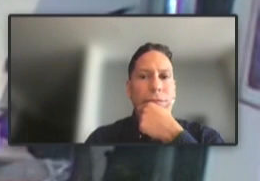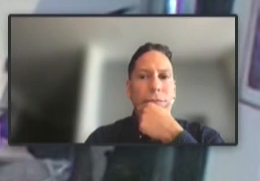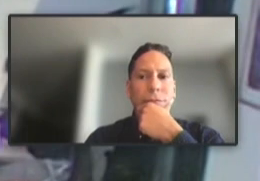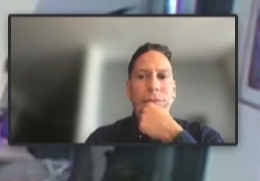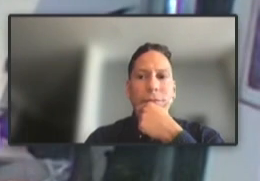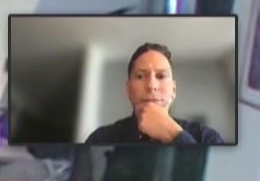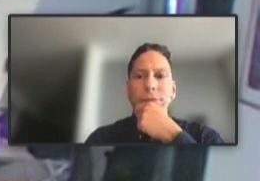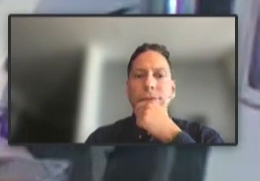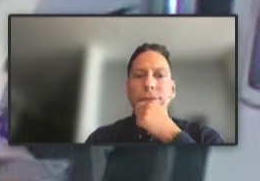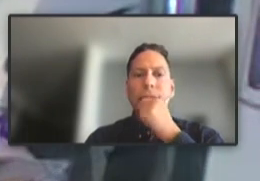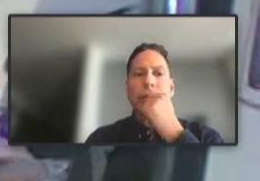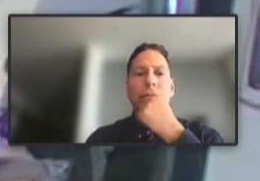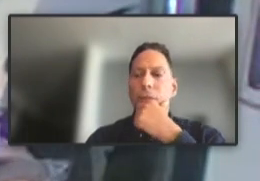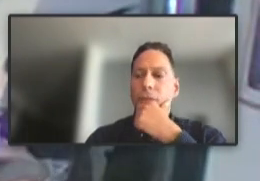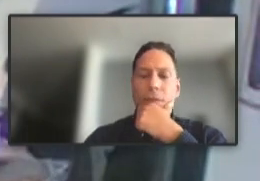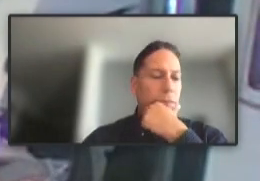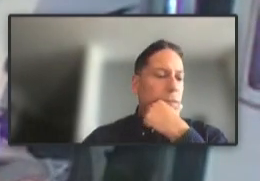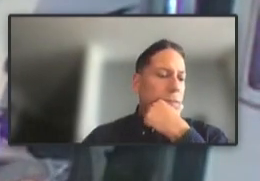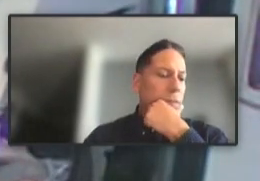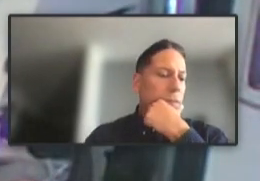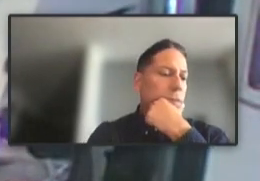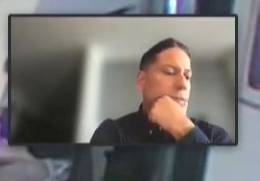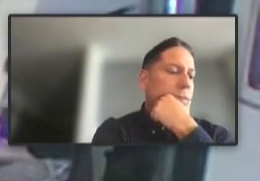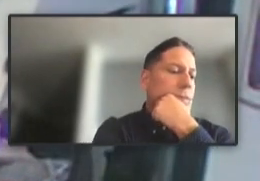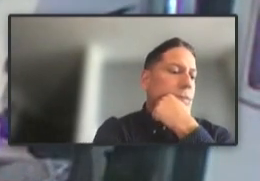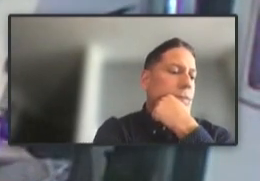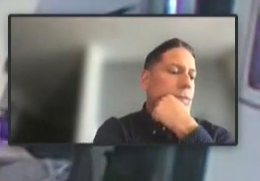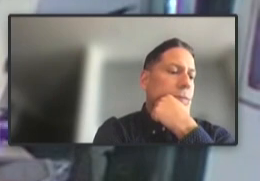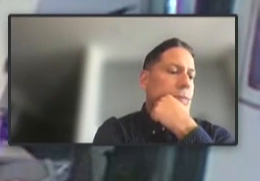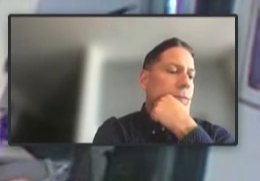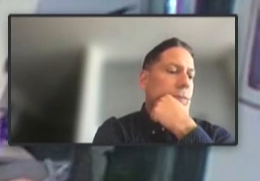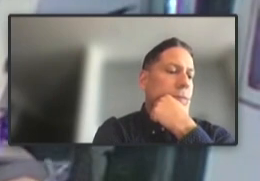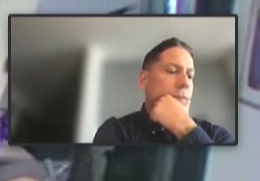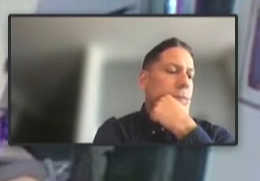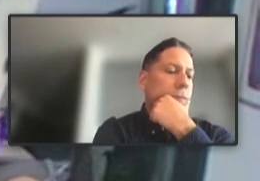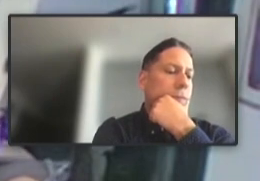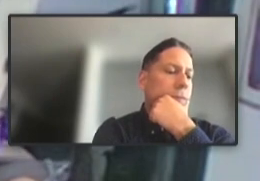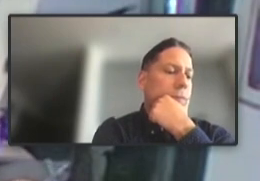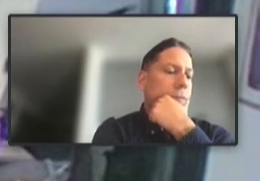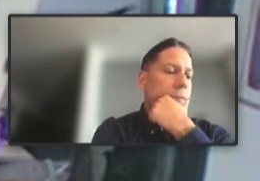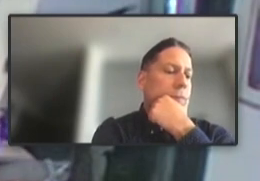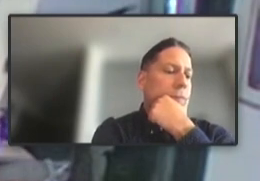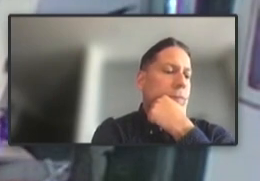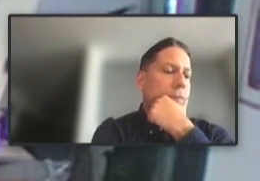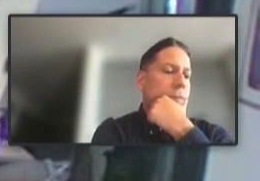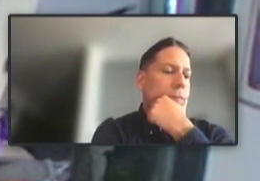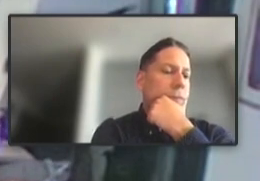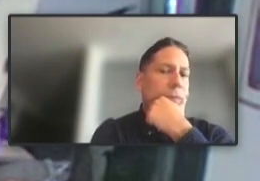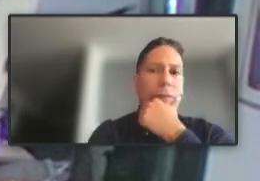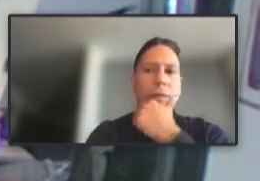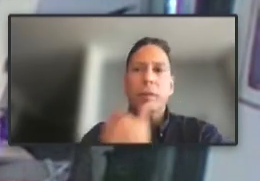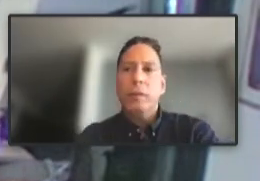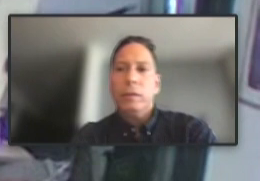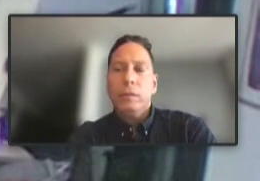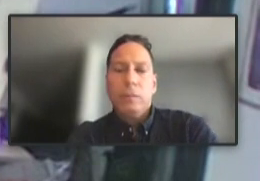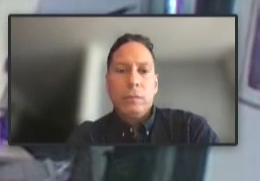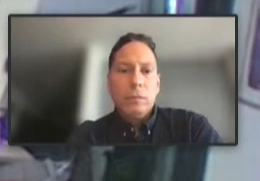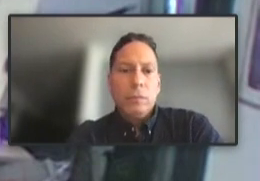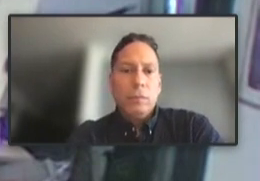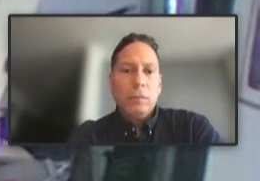Stewart: Justin, just piggybacking on what you're saying, you know, and I mentioned this previously, the importance of implicit bias training.